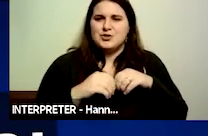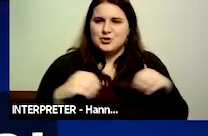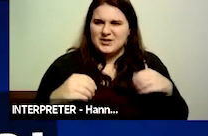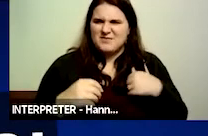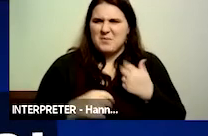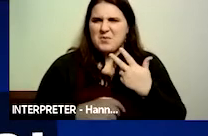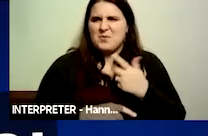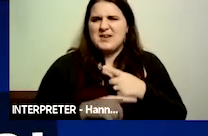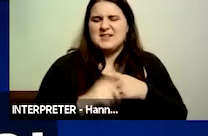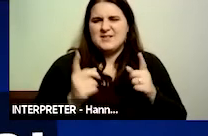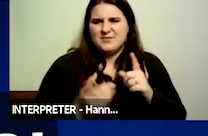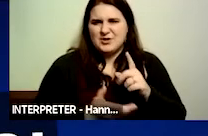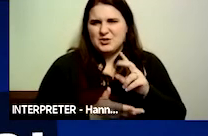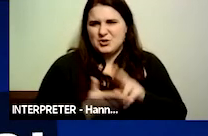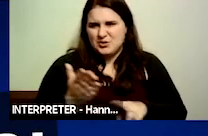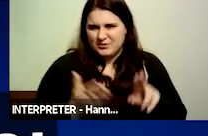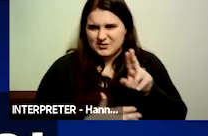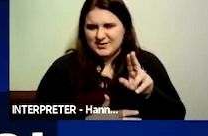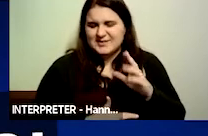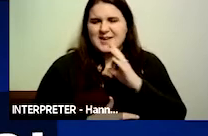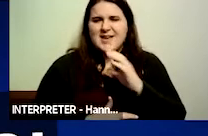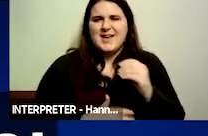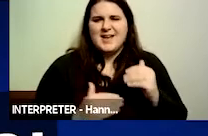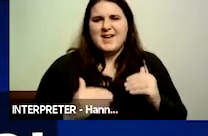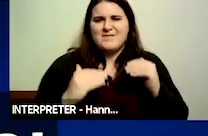University of Rochester and advanced certificate and technical information design from our at